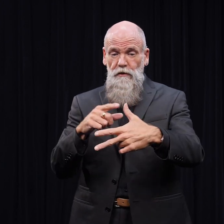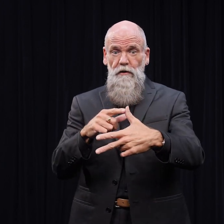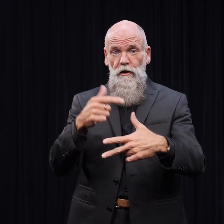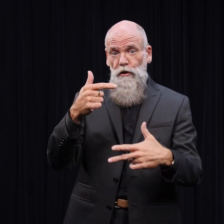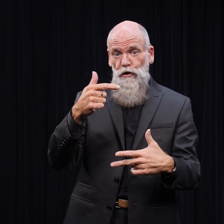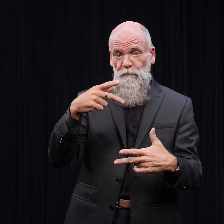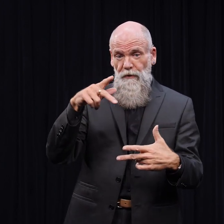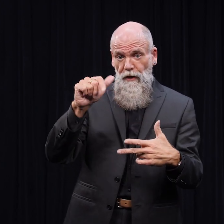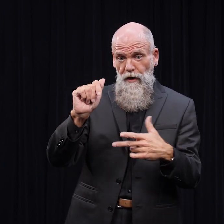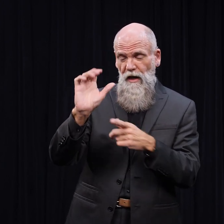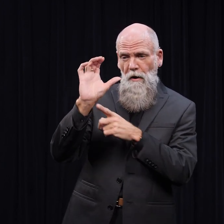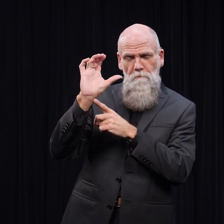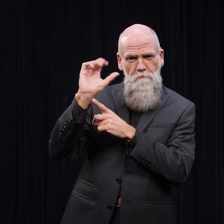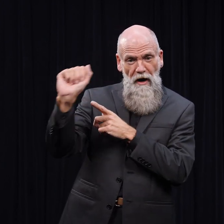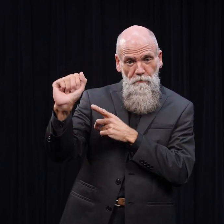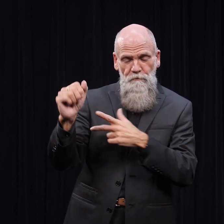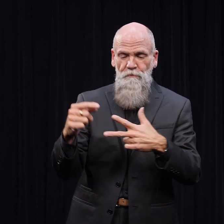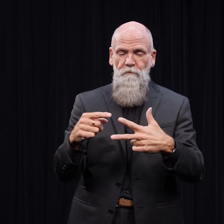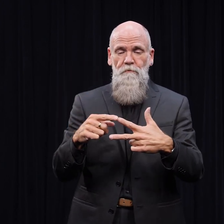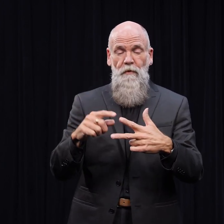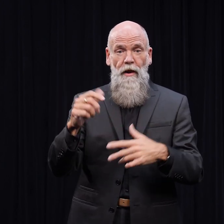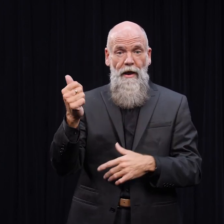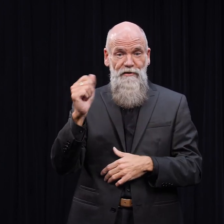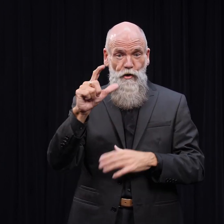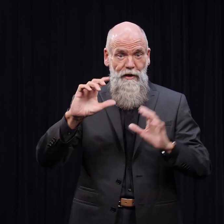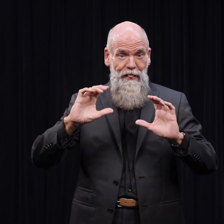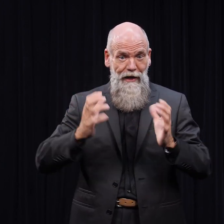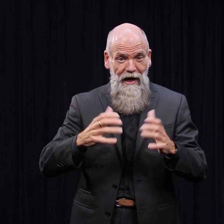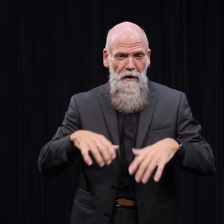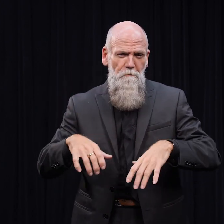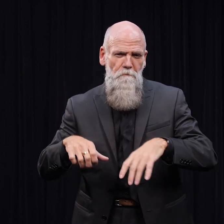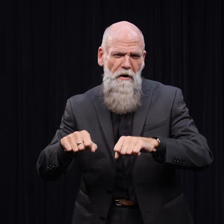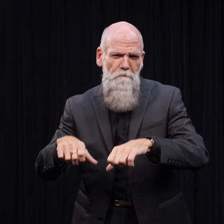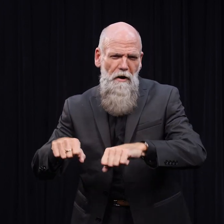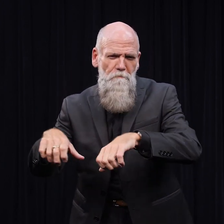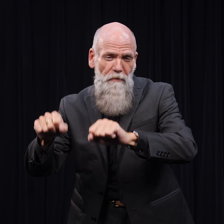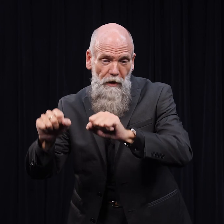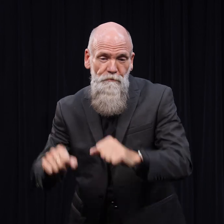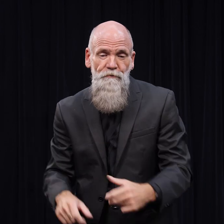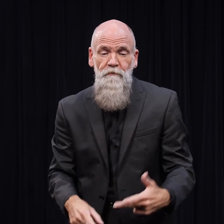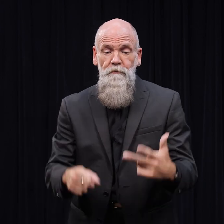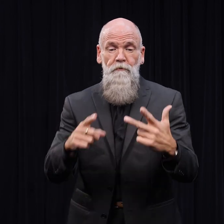three criteria: excellent GPA, ASL coursework taken, and involvement